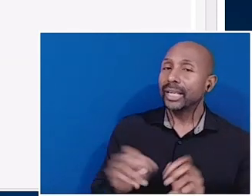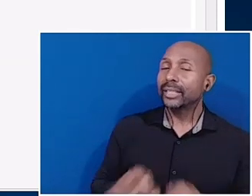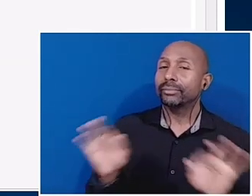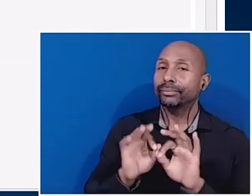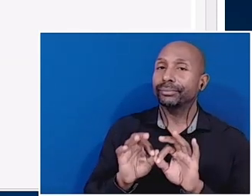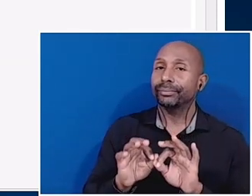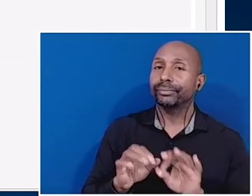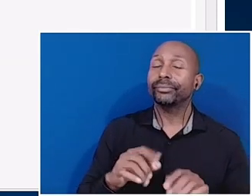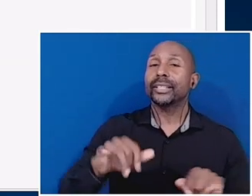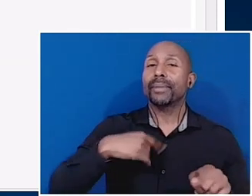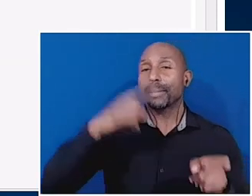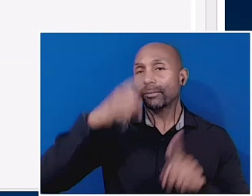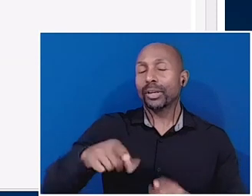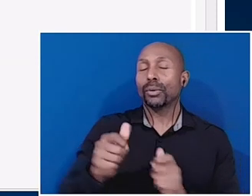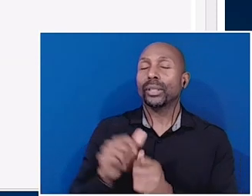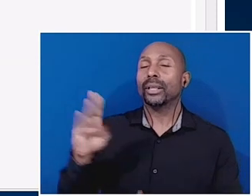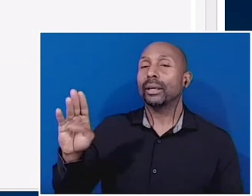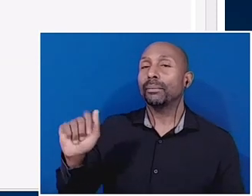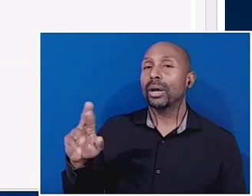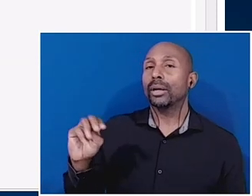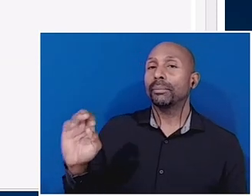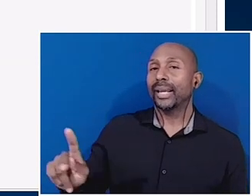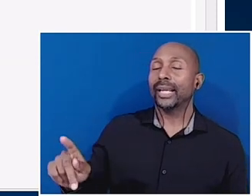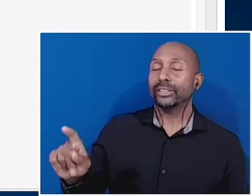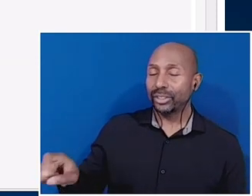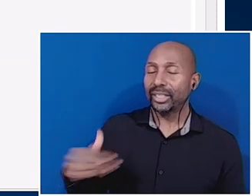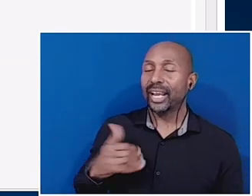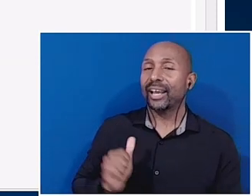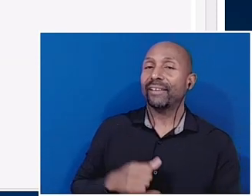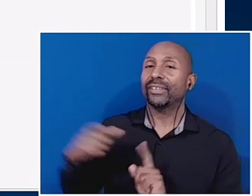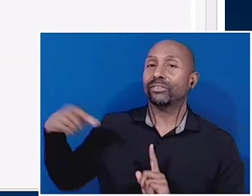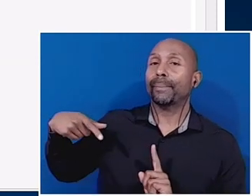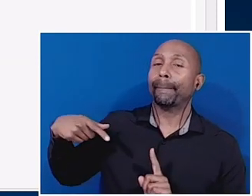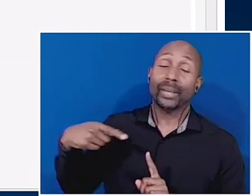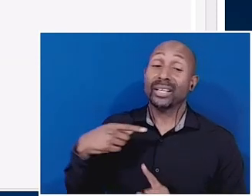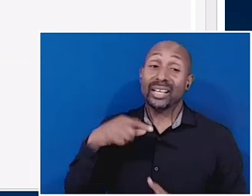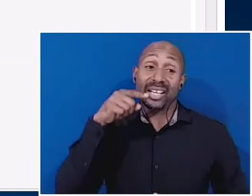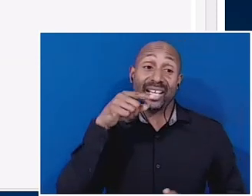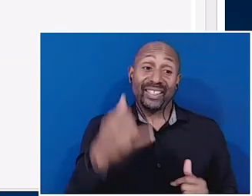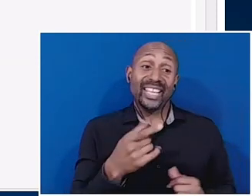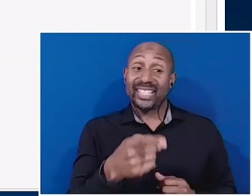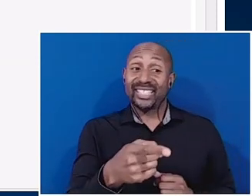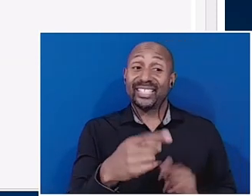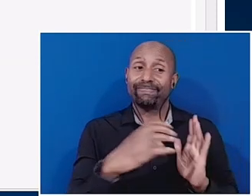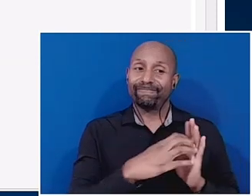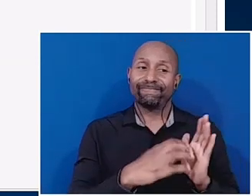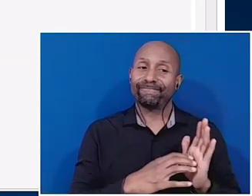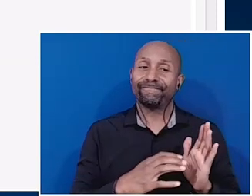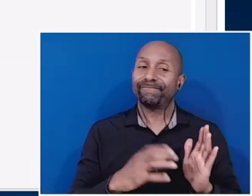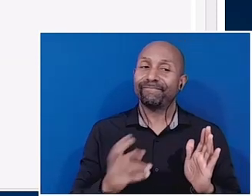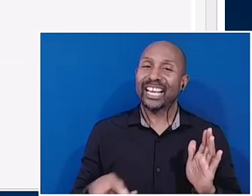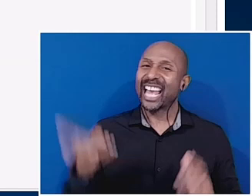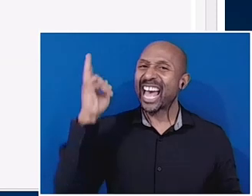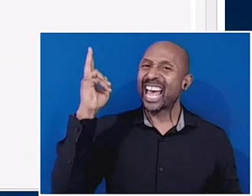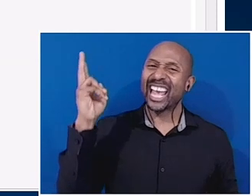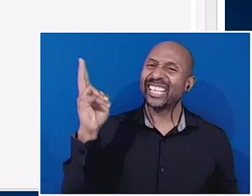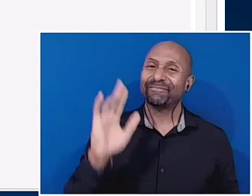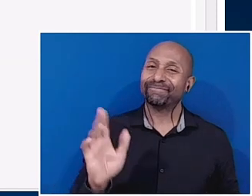know, I think the tripwire is set way, way too high here. Again, and I want to echo what Erika was